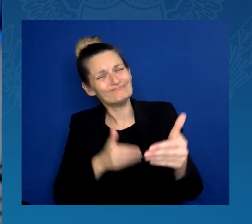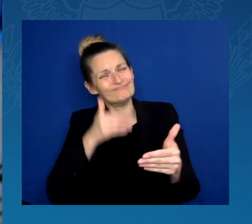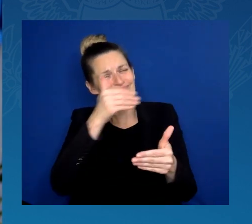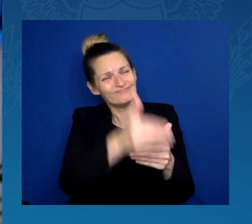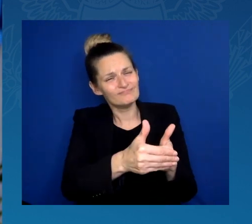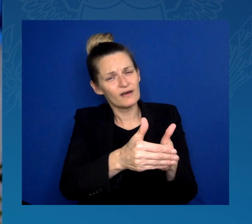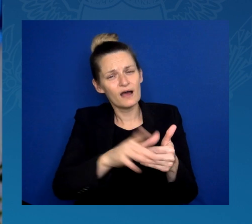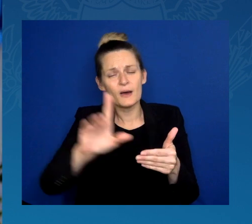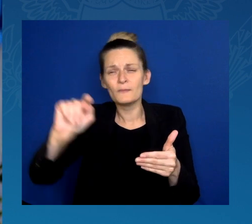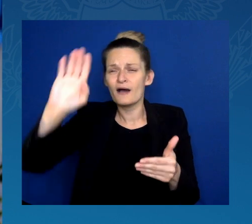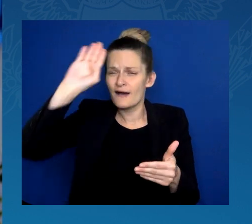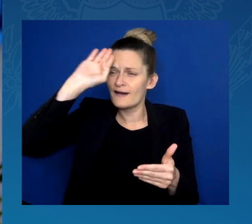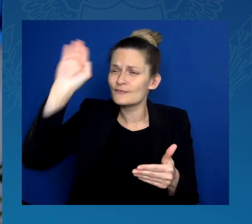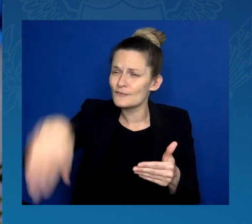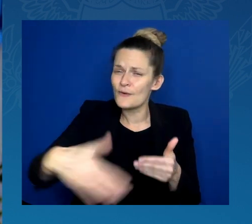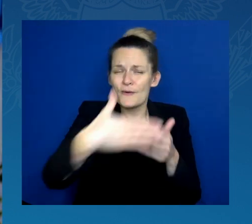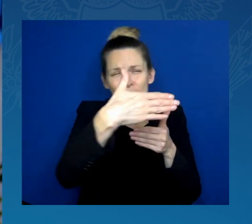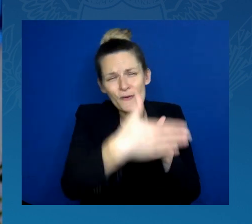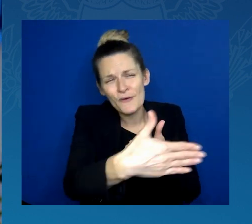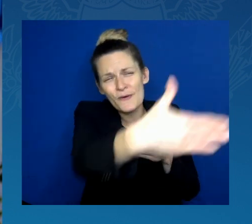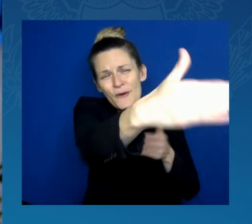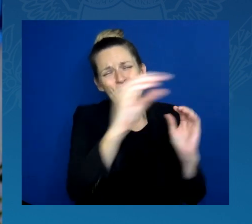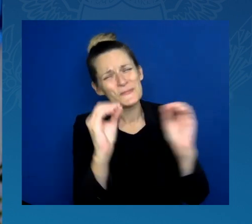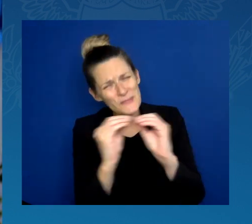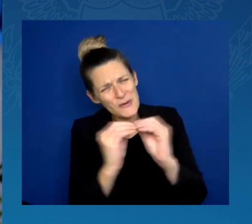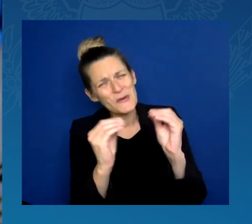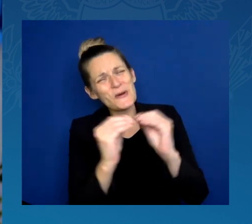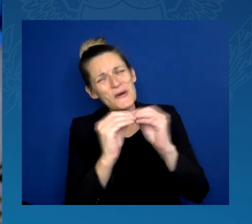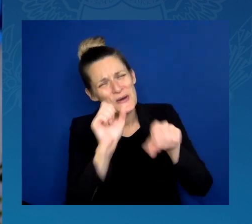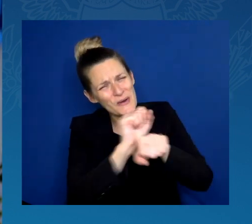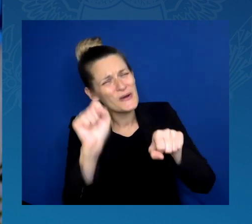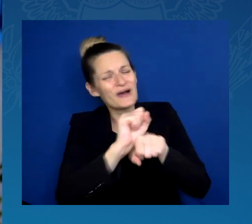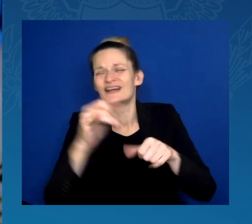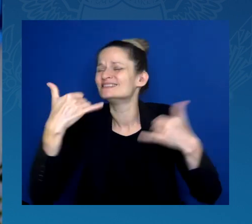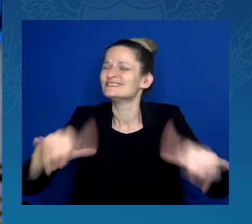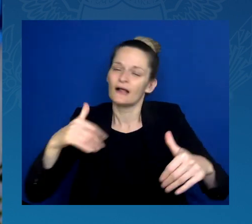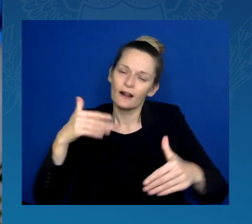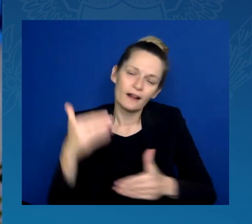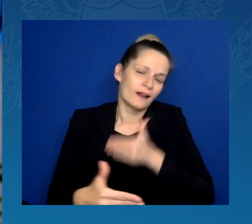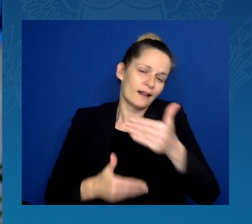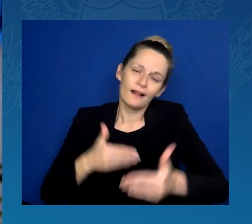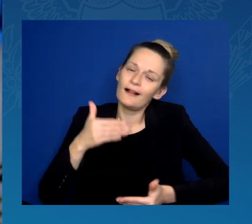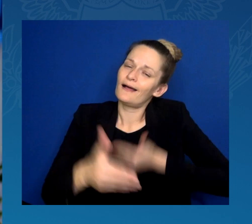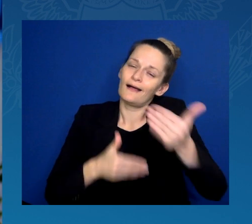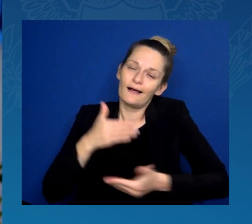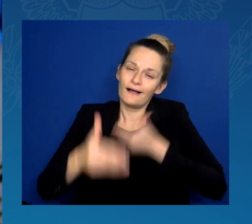and stay ahead, which is why, very soon, our President, Joe Biden,